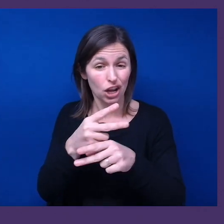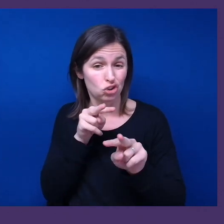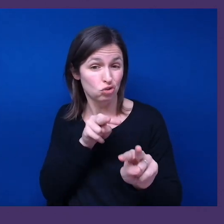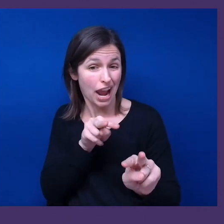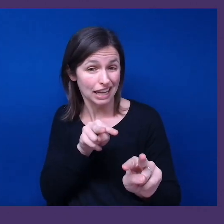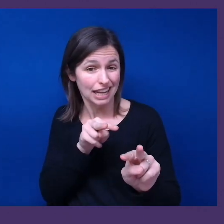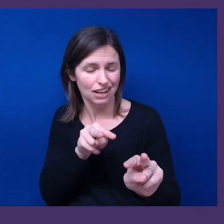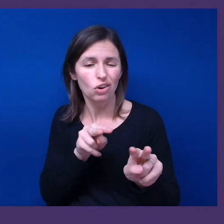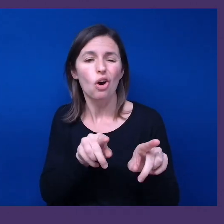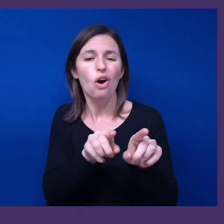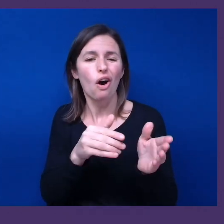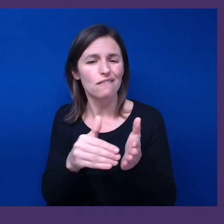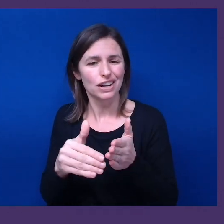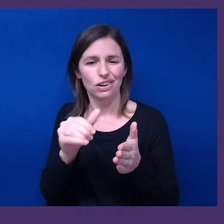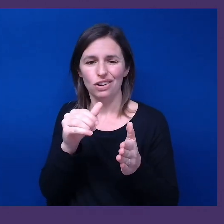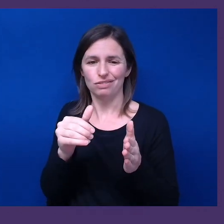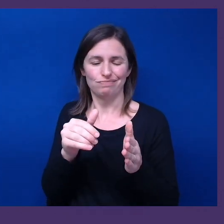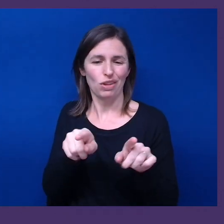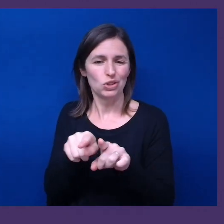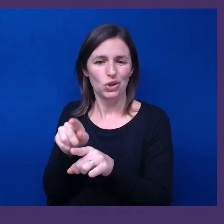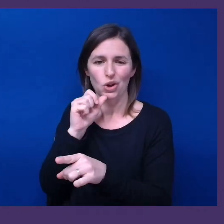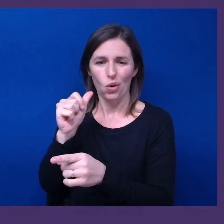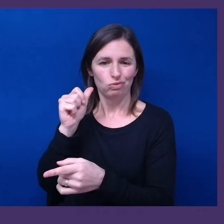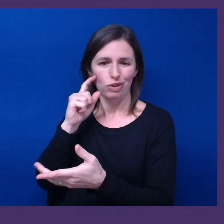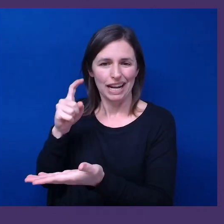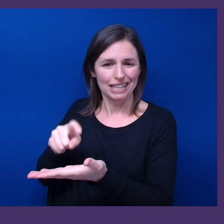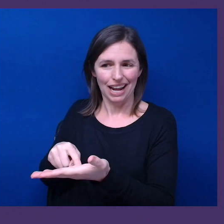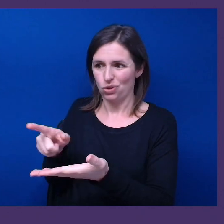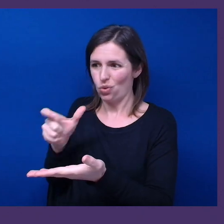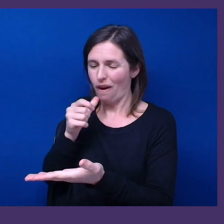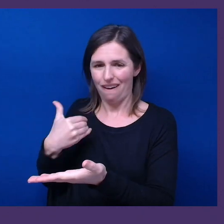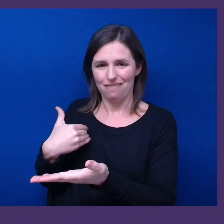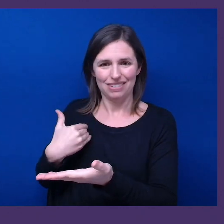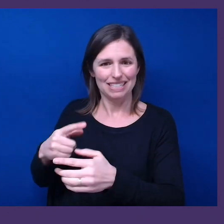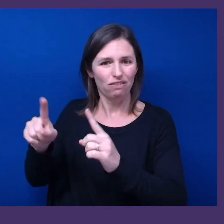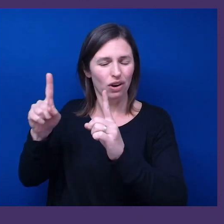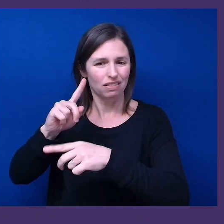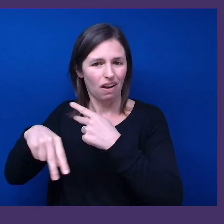So, for example, a disabled employee who has periodic flare-ups from a chronic illness